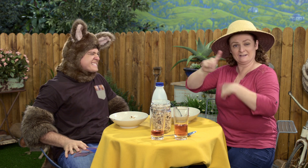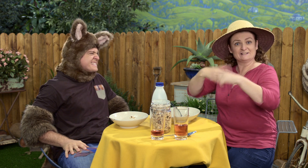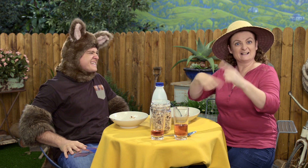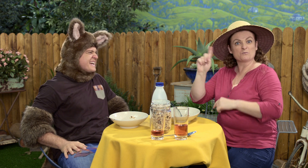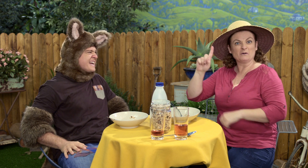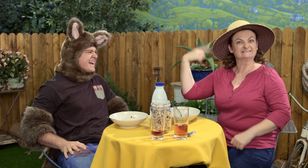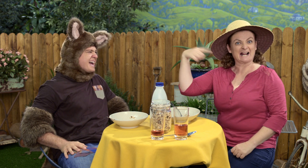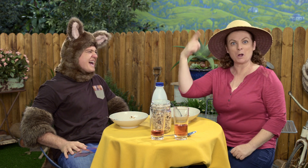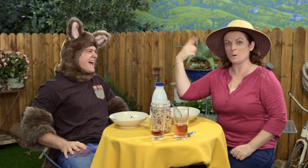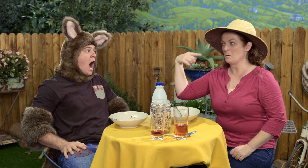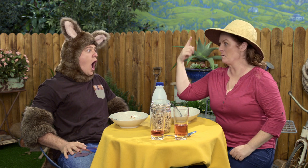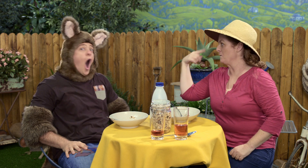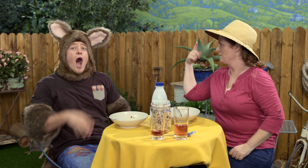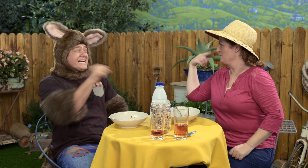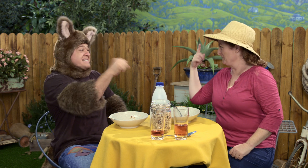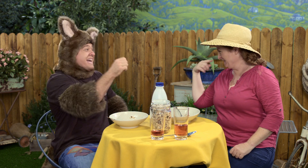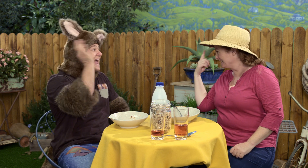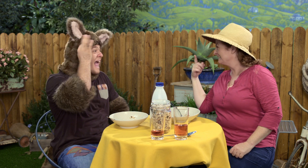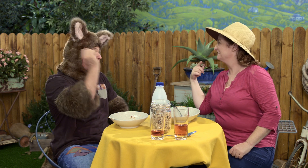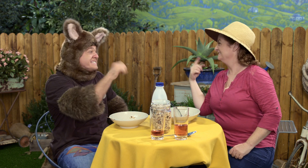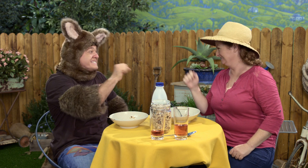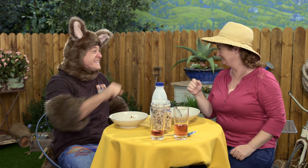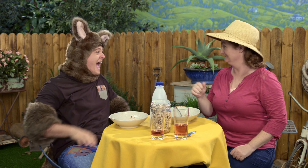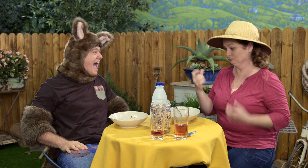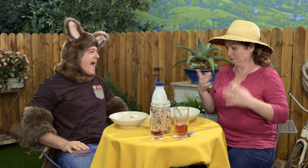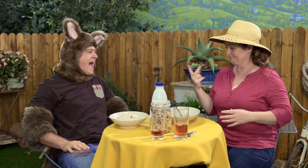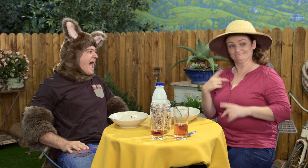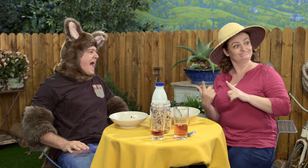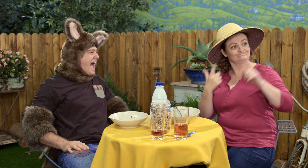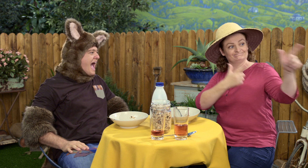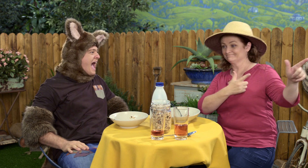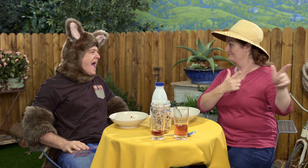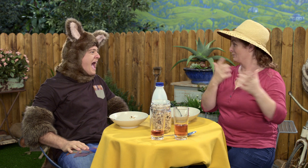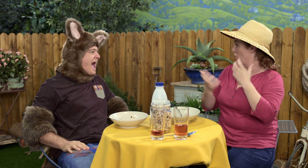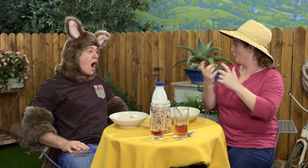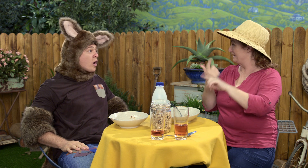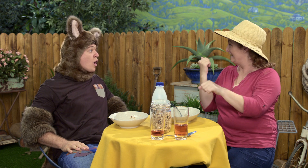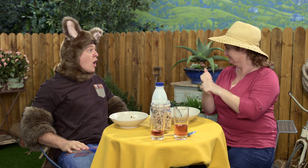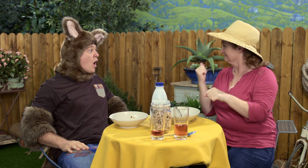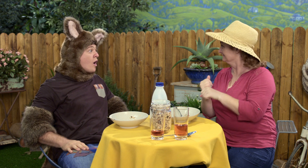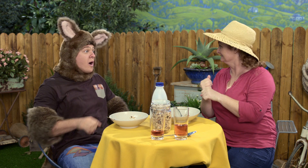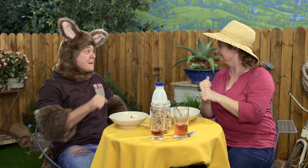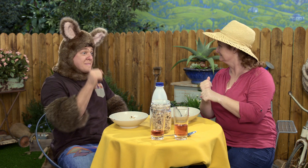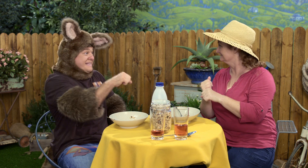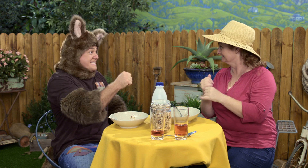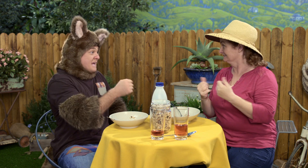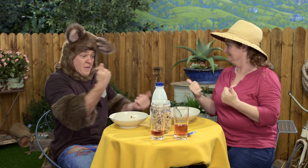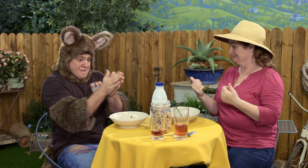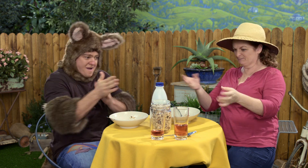to become a yellow colour. Yeah, yellow! Why don't we go inside and cook some eggs?